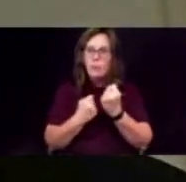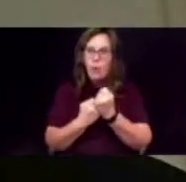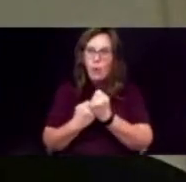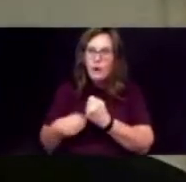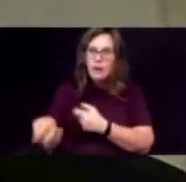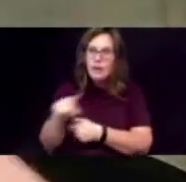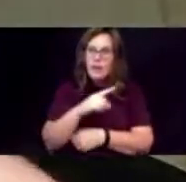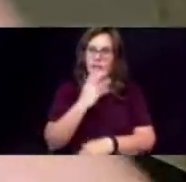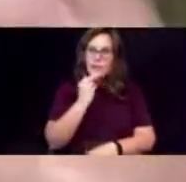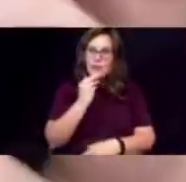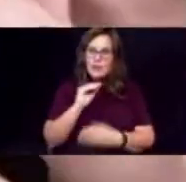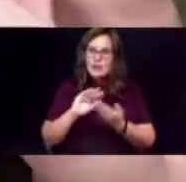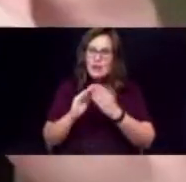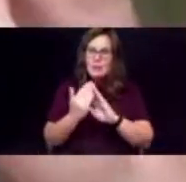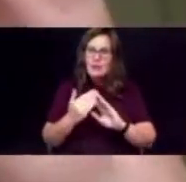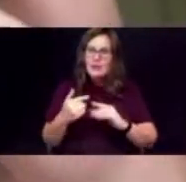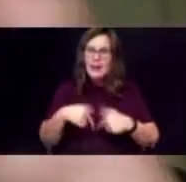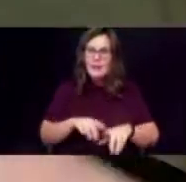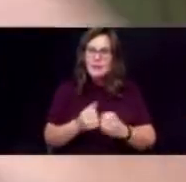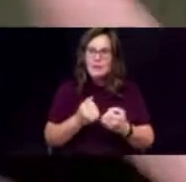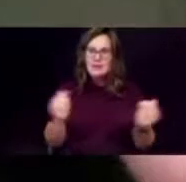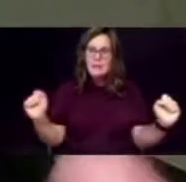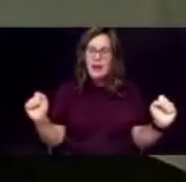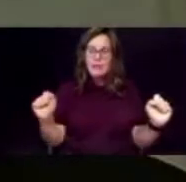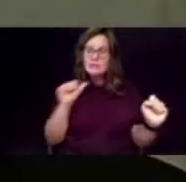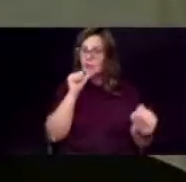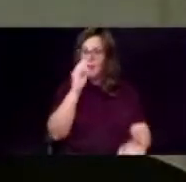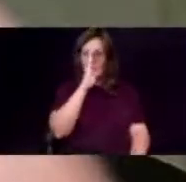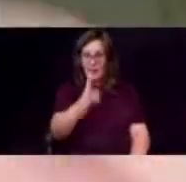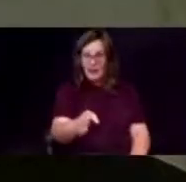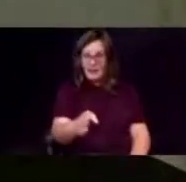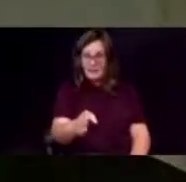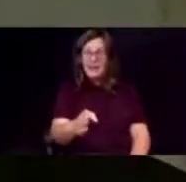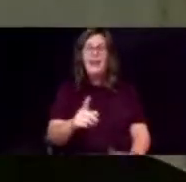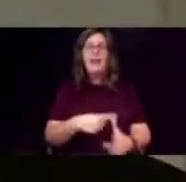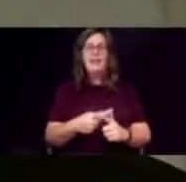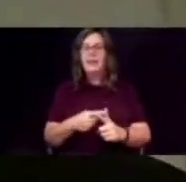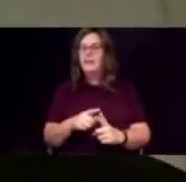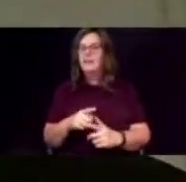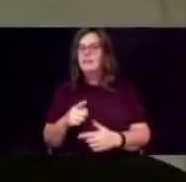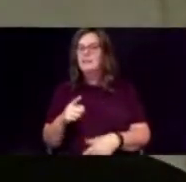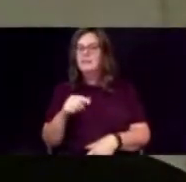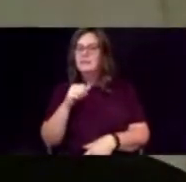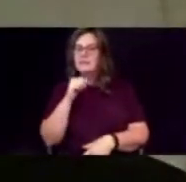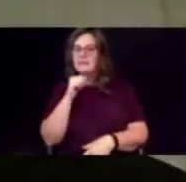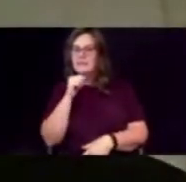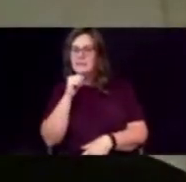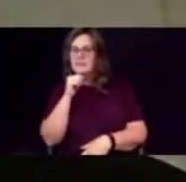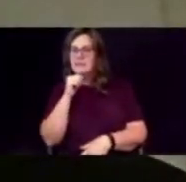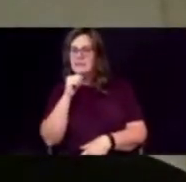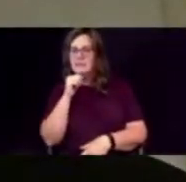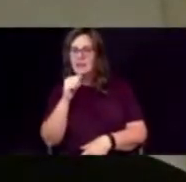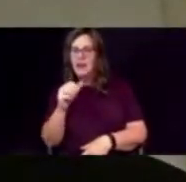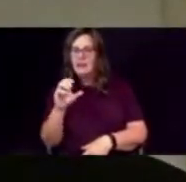as i was coming out as not straight and then later on as nazis and now i am the chilean board the